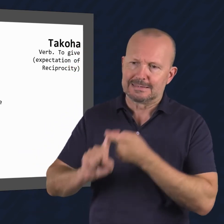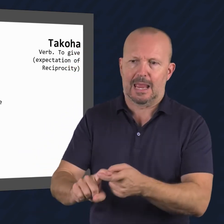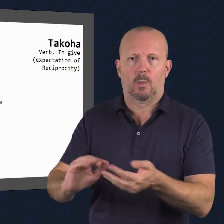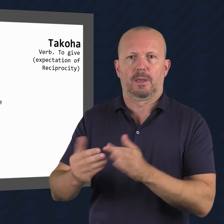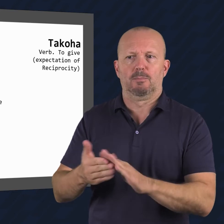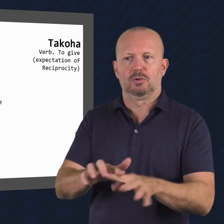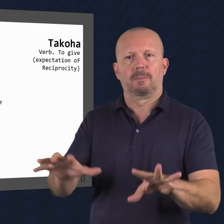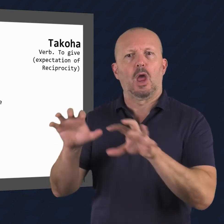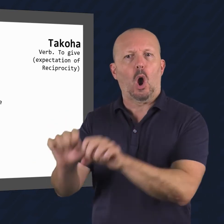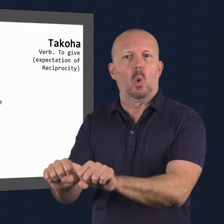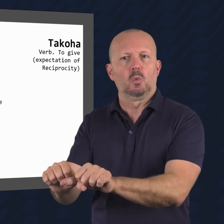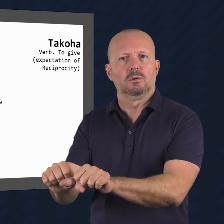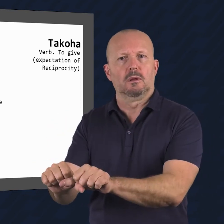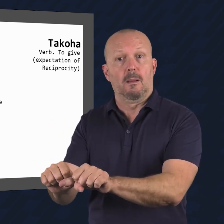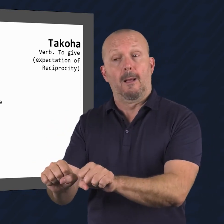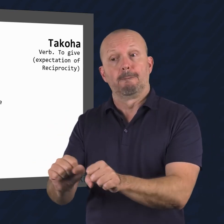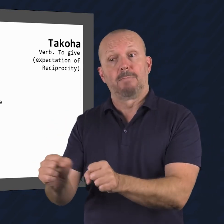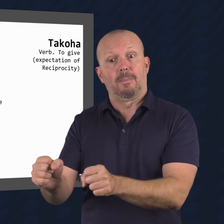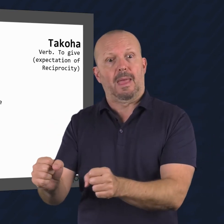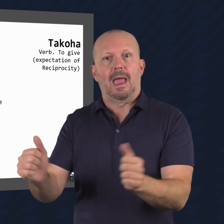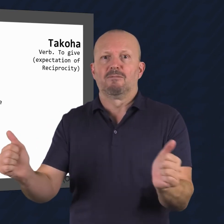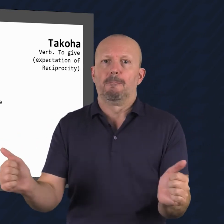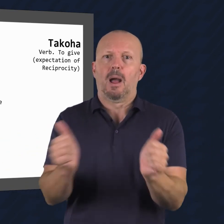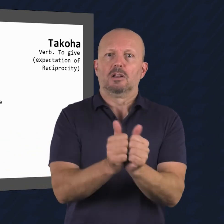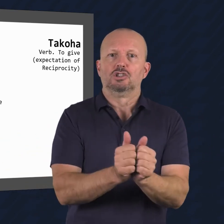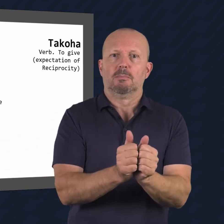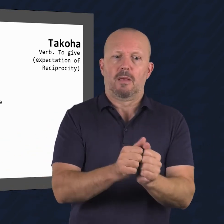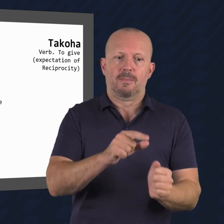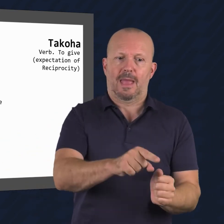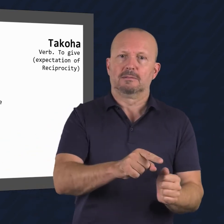and we enter a partnership approach to the care of their taonga.